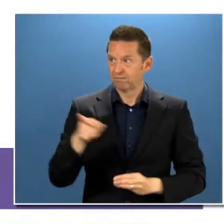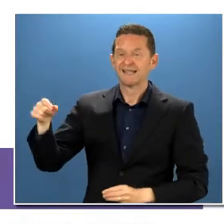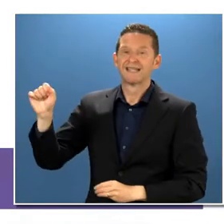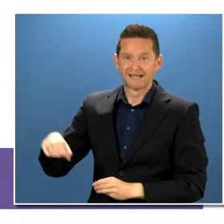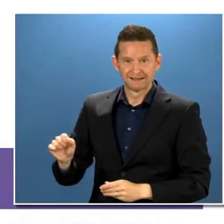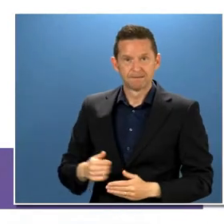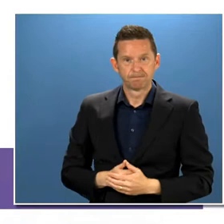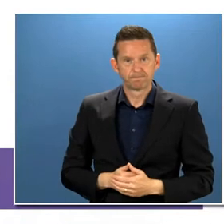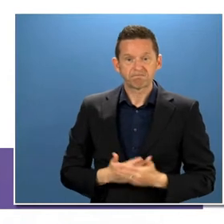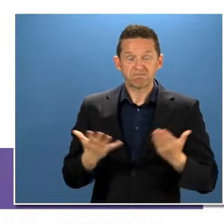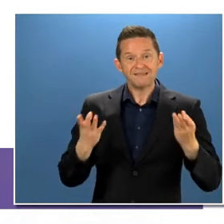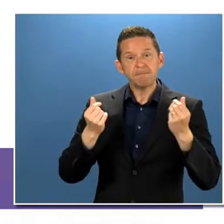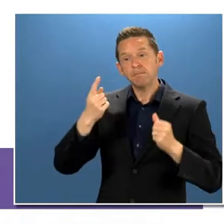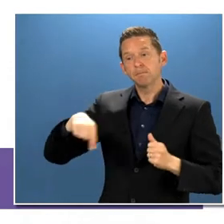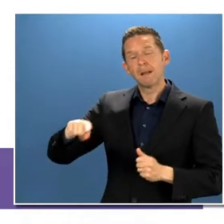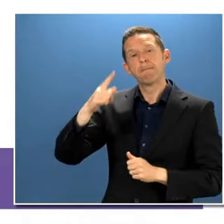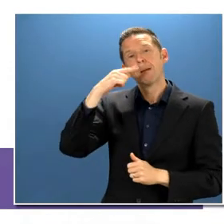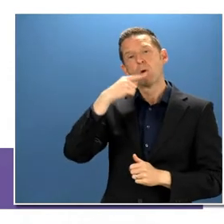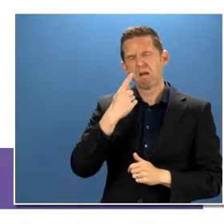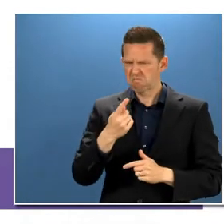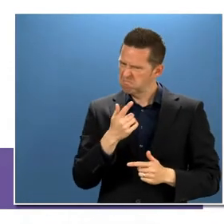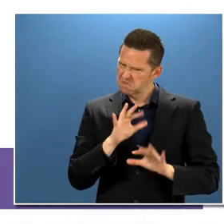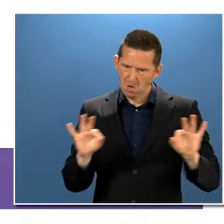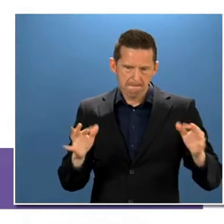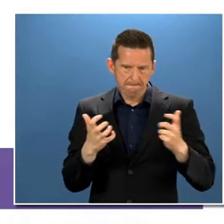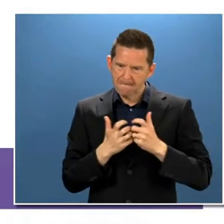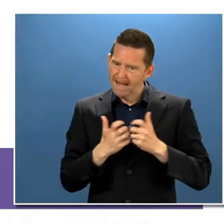And some people say, "We don't see very many cases in the courts